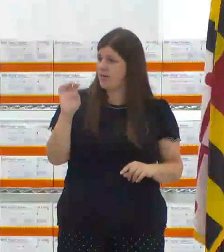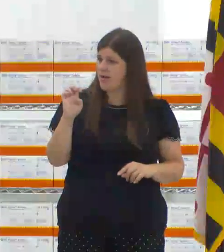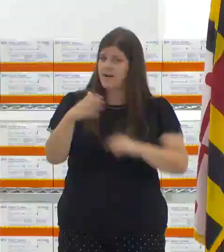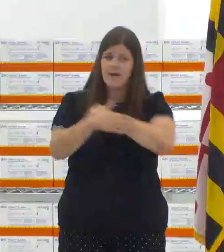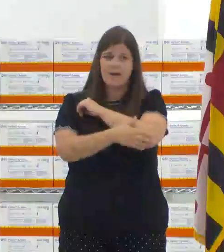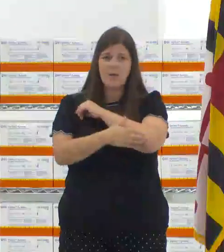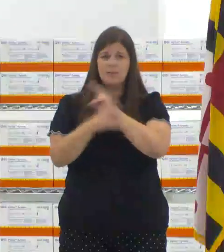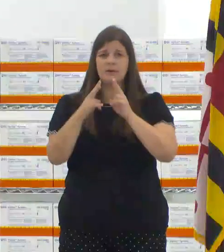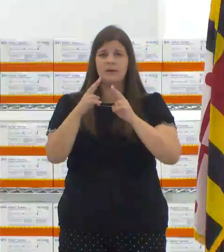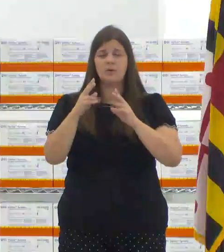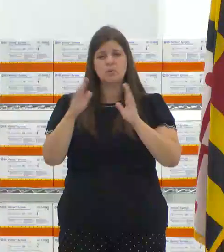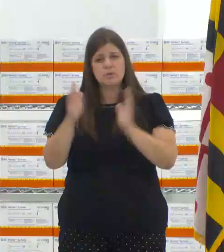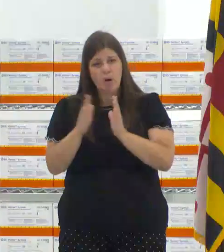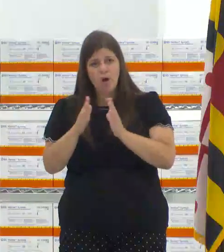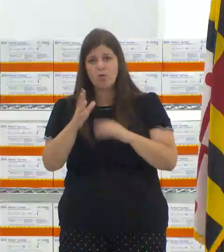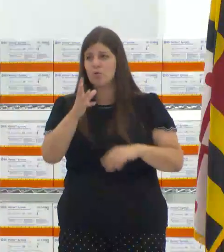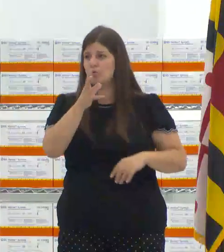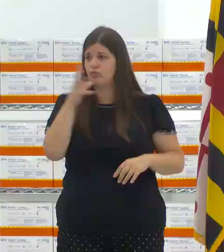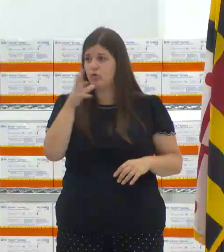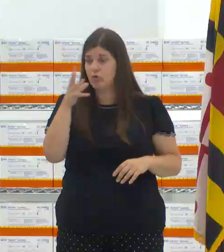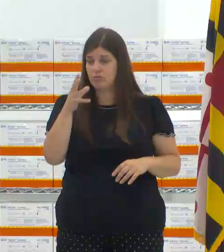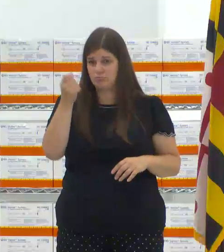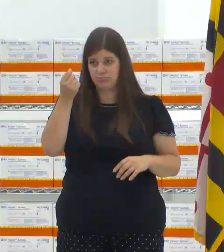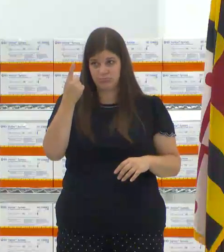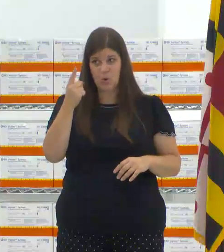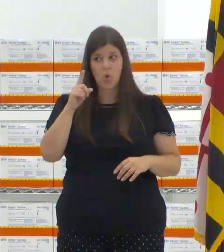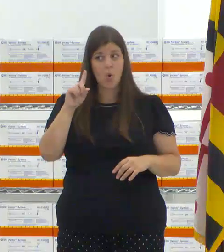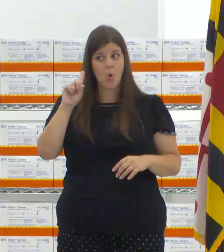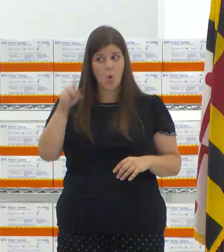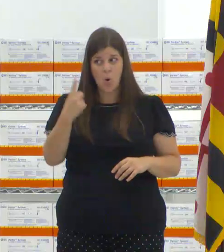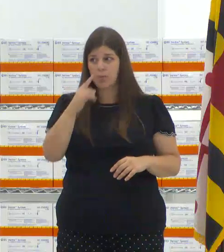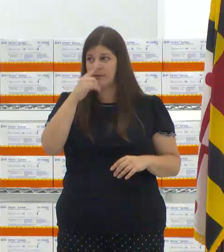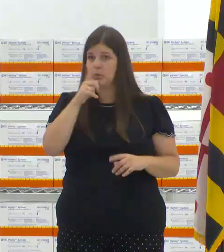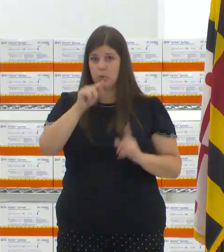We set state-wide guidelines and parameters, but we haven't told any school systems what to do.